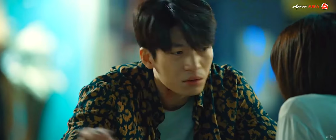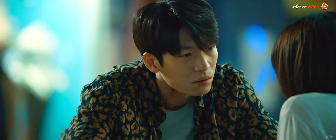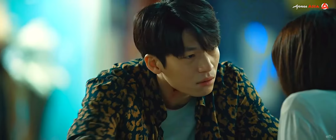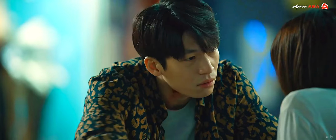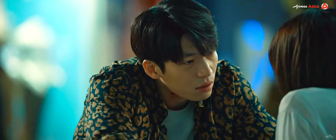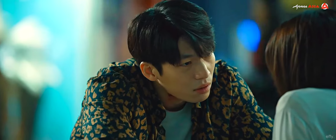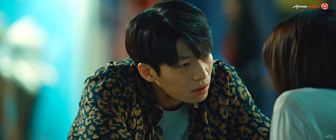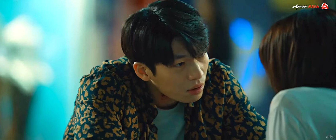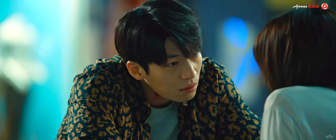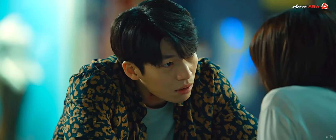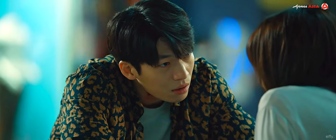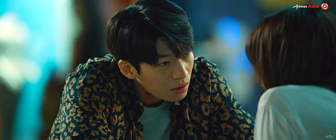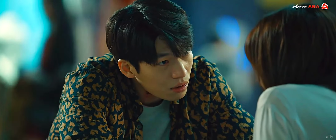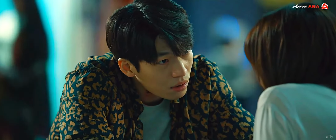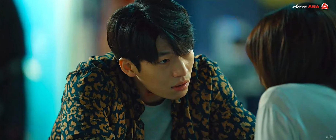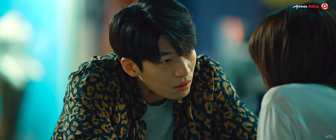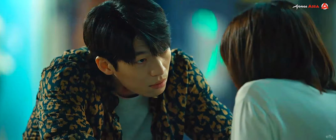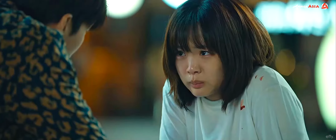Was you really hoping that they will help you?